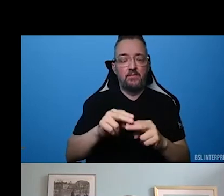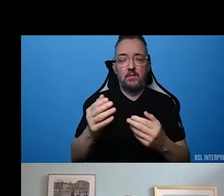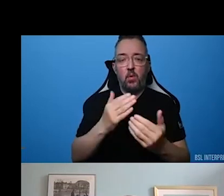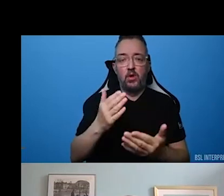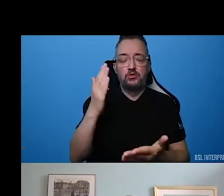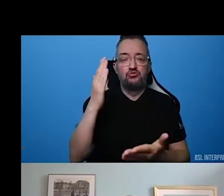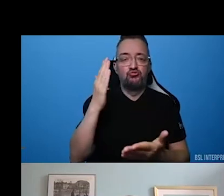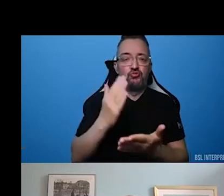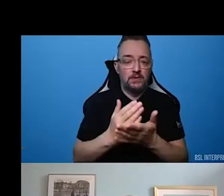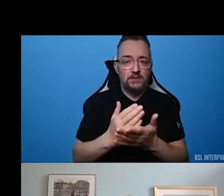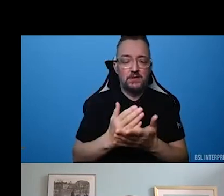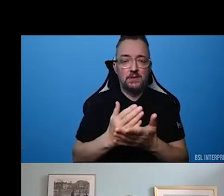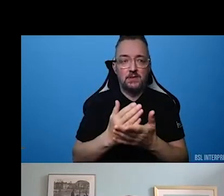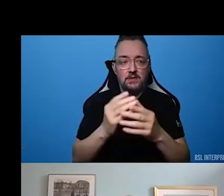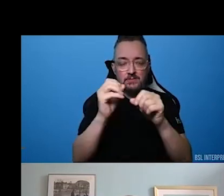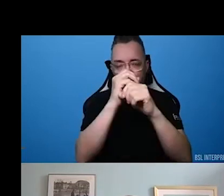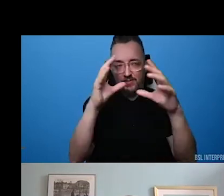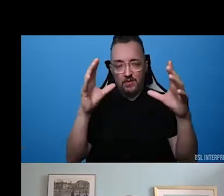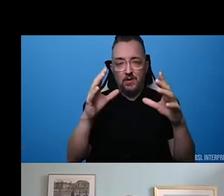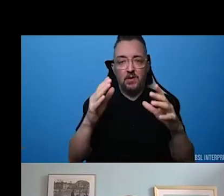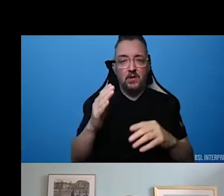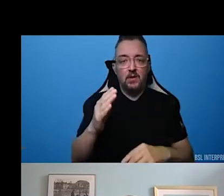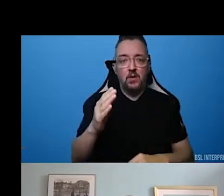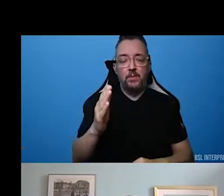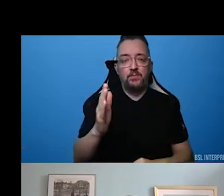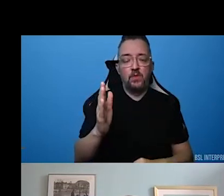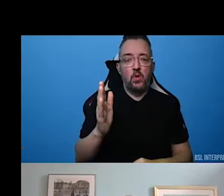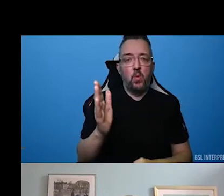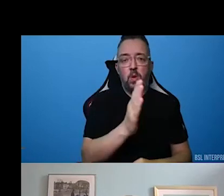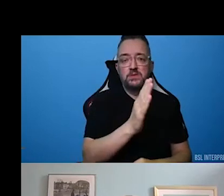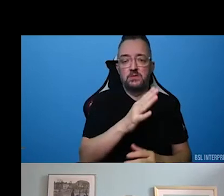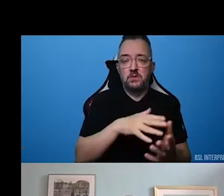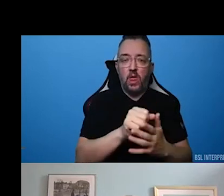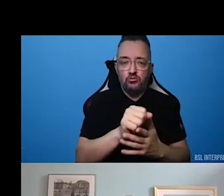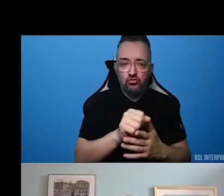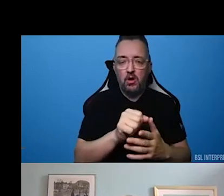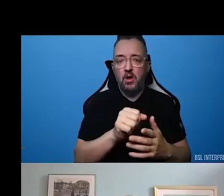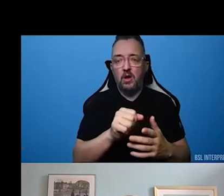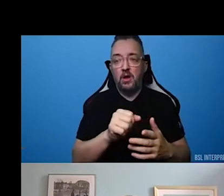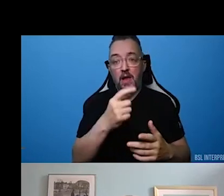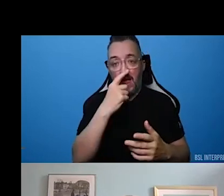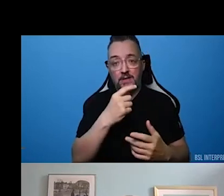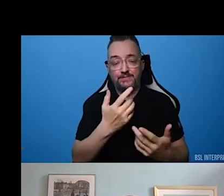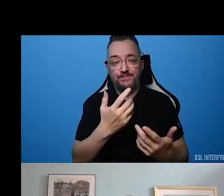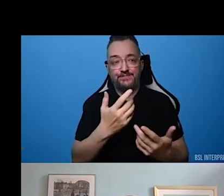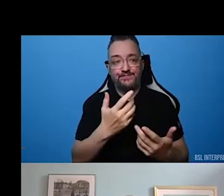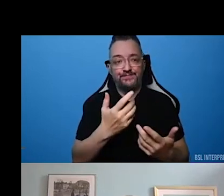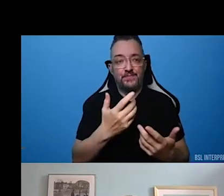of a wider western culpability might be seen to ultimately lead to the repatriation of artifacts